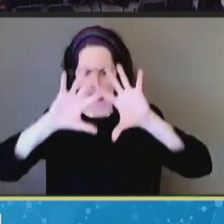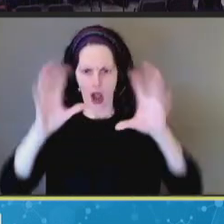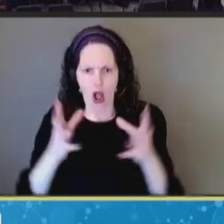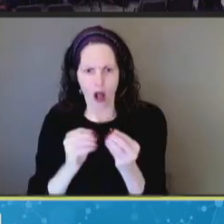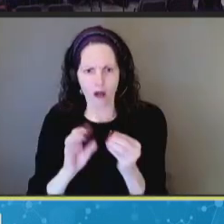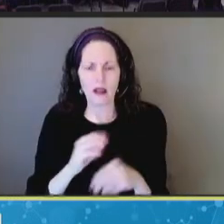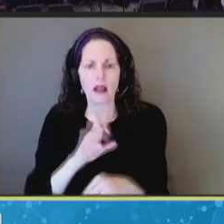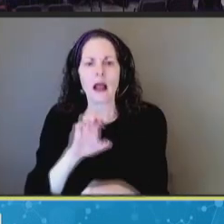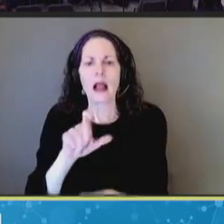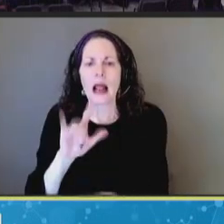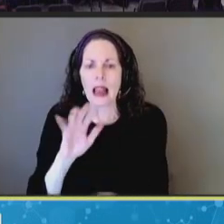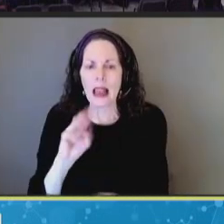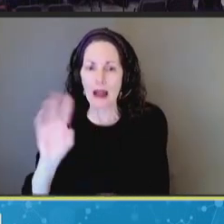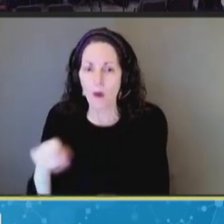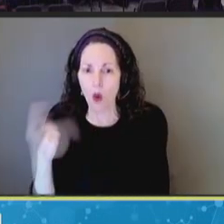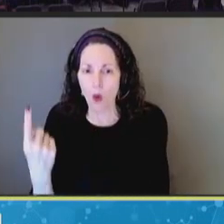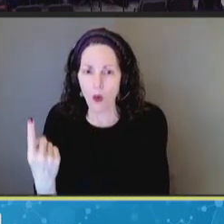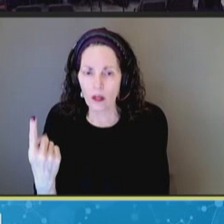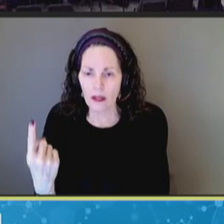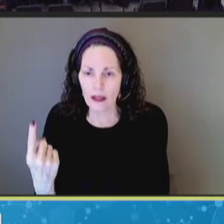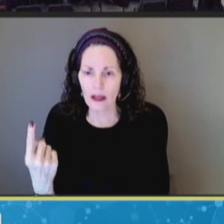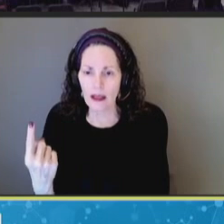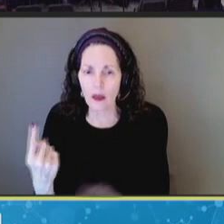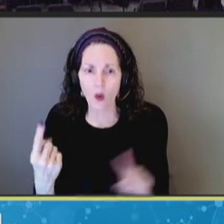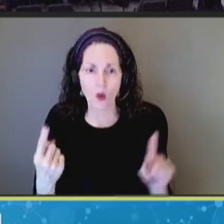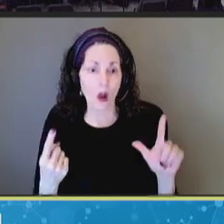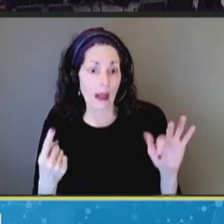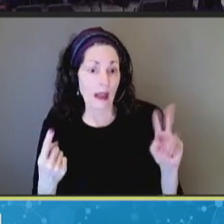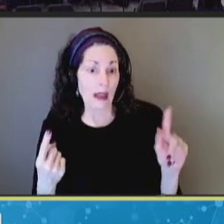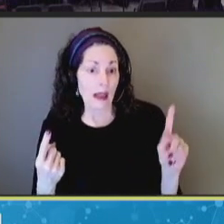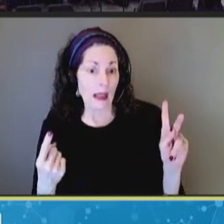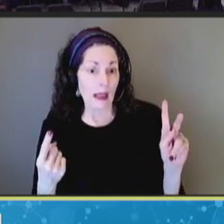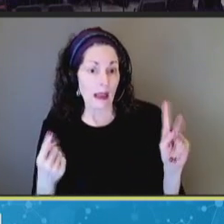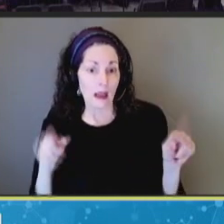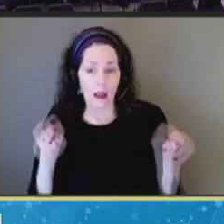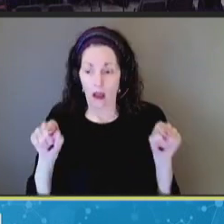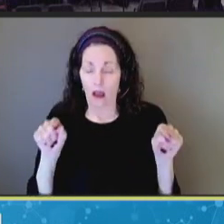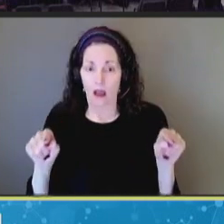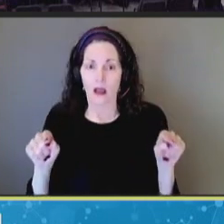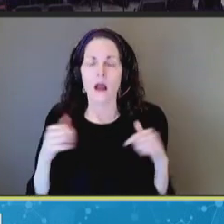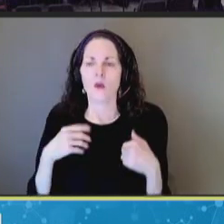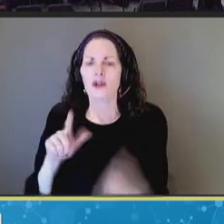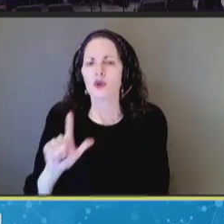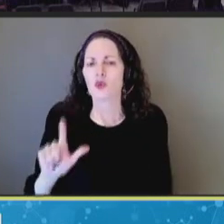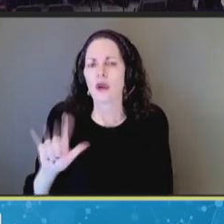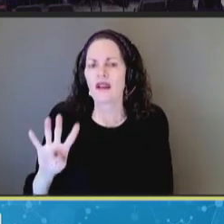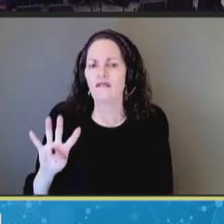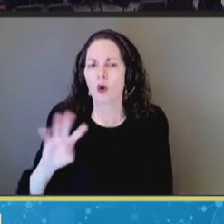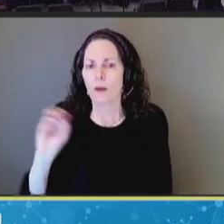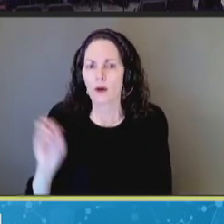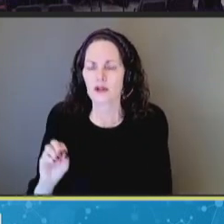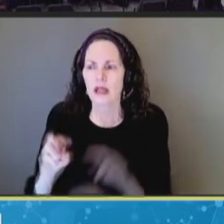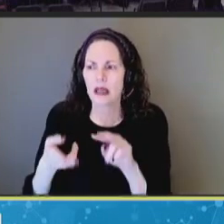the linked IIS claims data, we went from 24 percent to almost, well, about 42 percent.